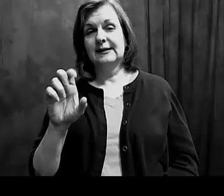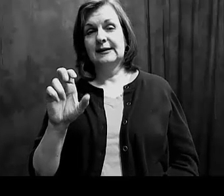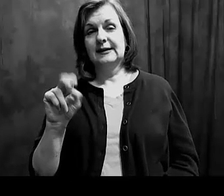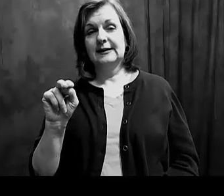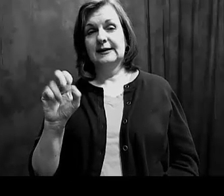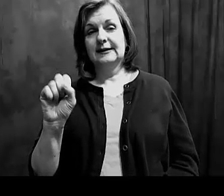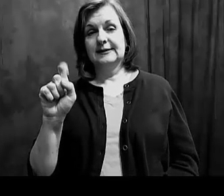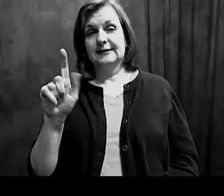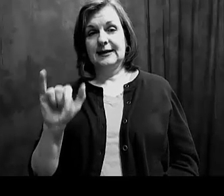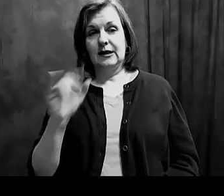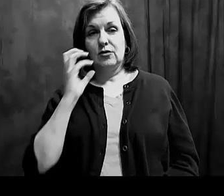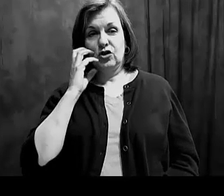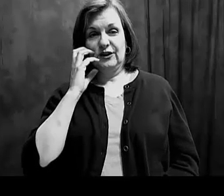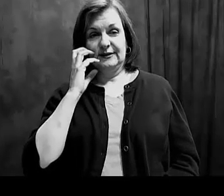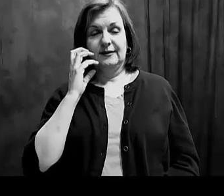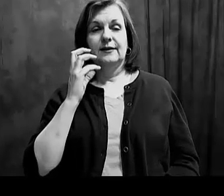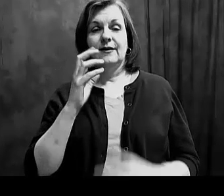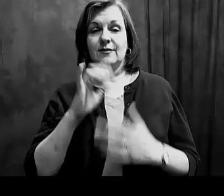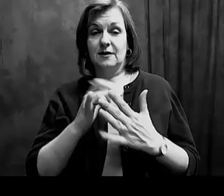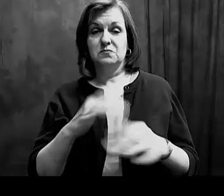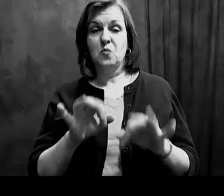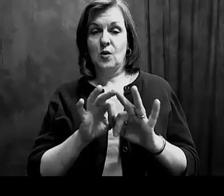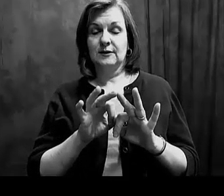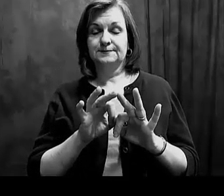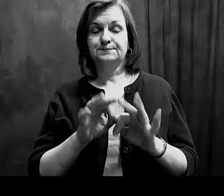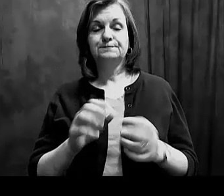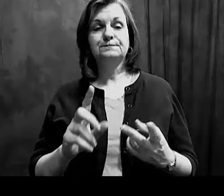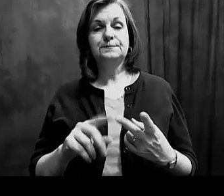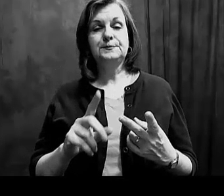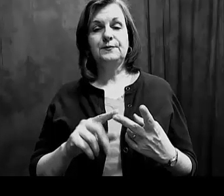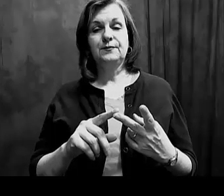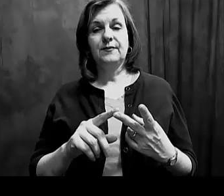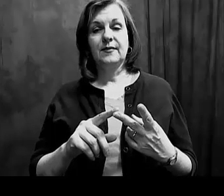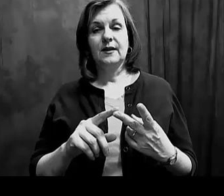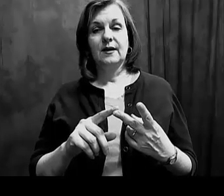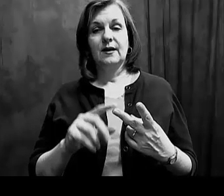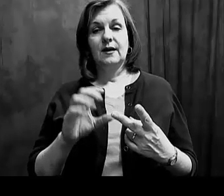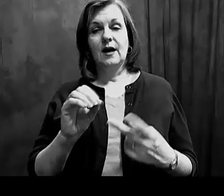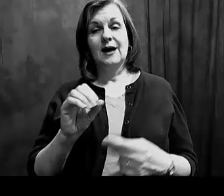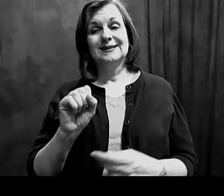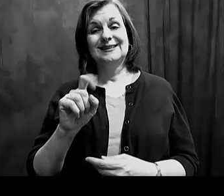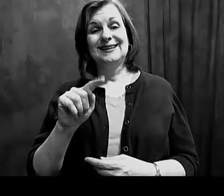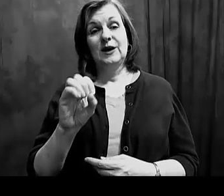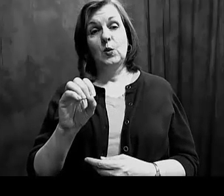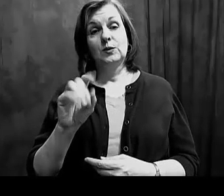both will be very important they're going to help us to recycle calcium